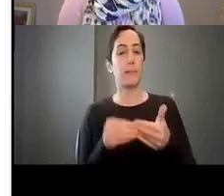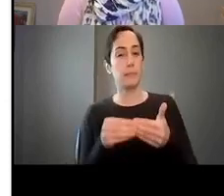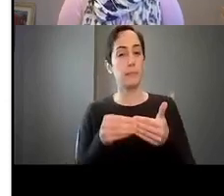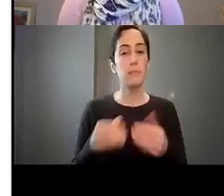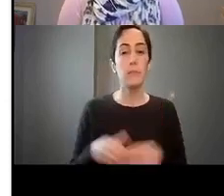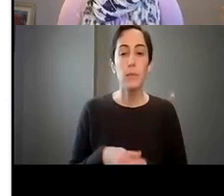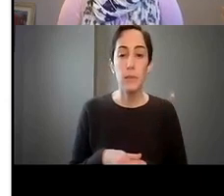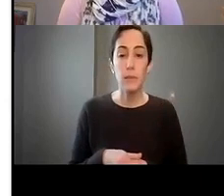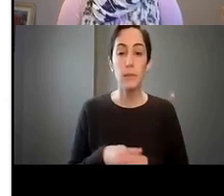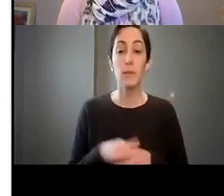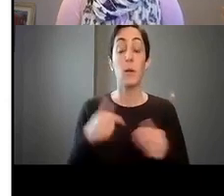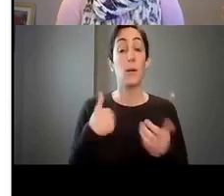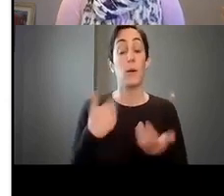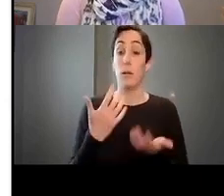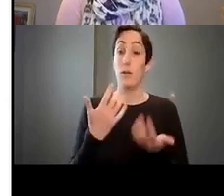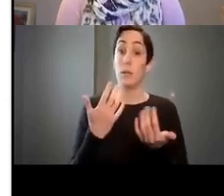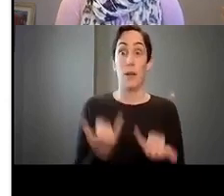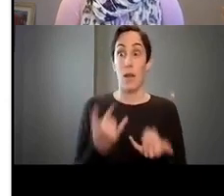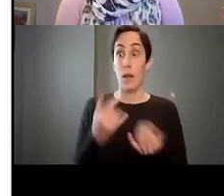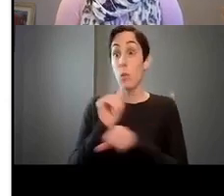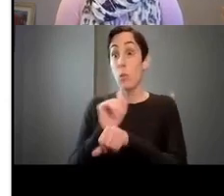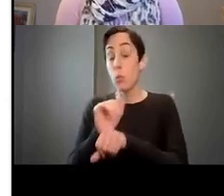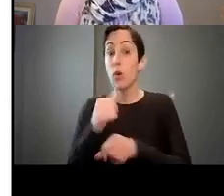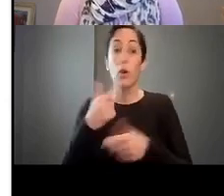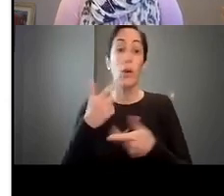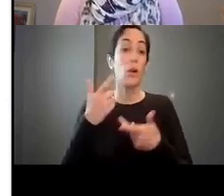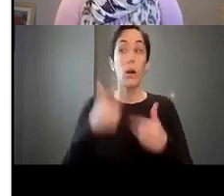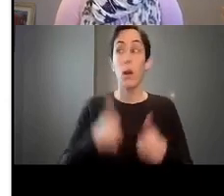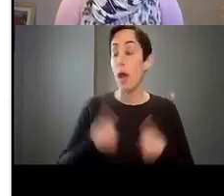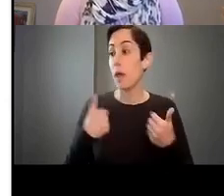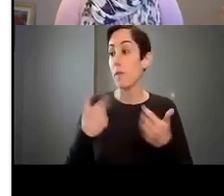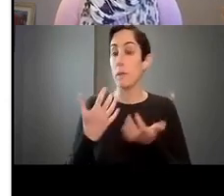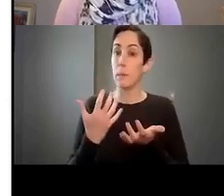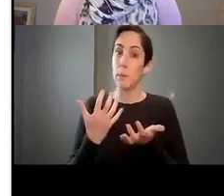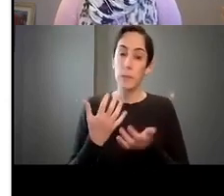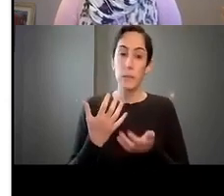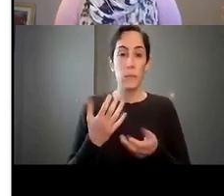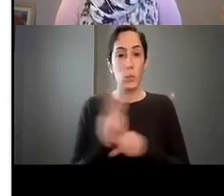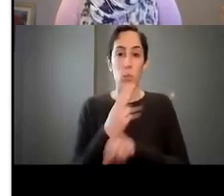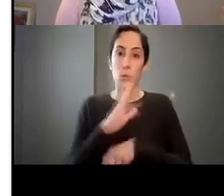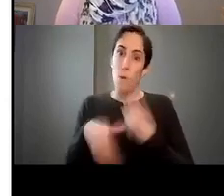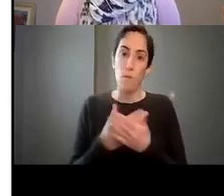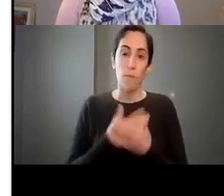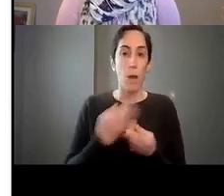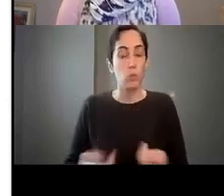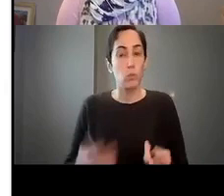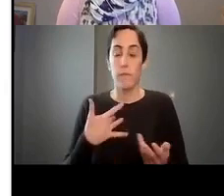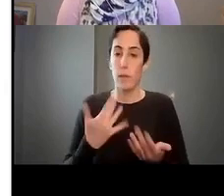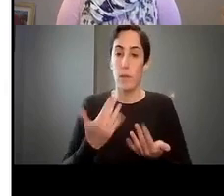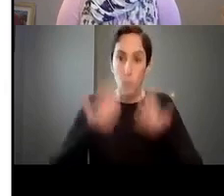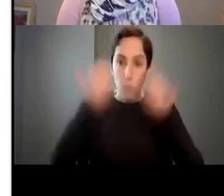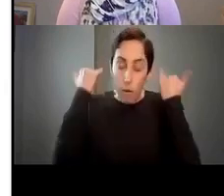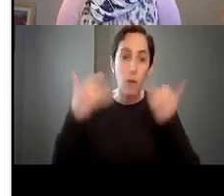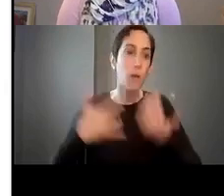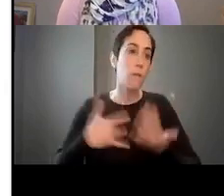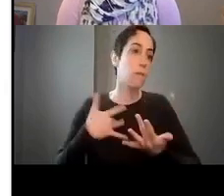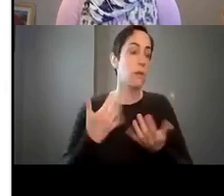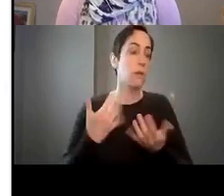we're coming up short. So this is our resources may leave us feeling like especially true I think when it comes to we're coming up short. So this is family. I for one mom have a 4th grader especially true I think when it comes to